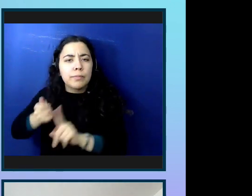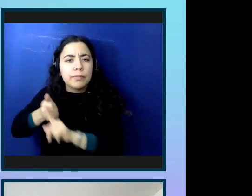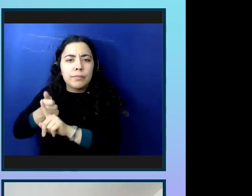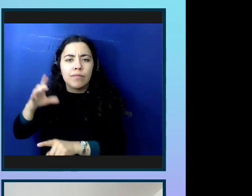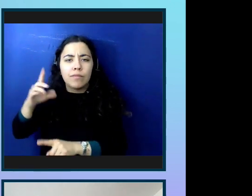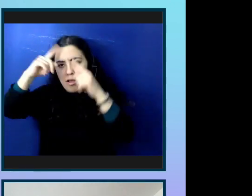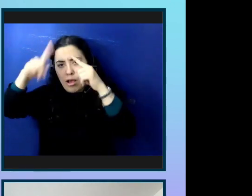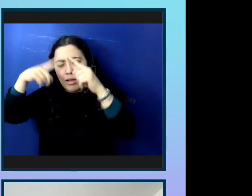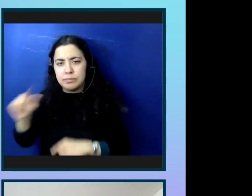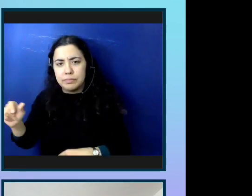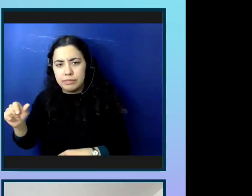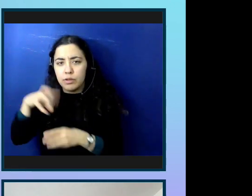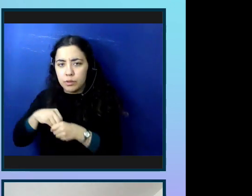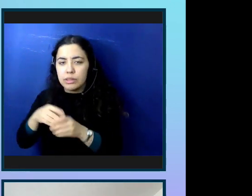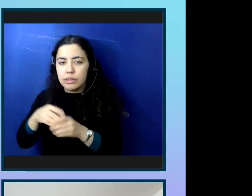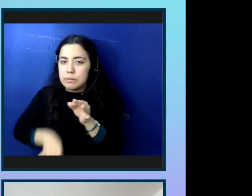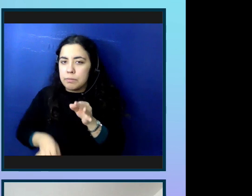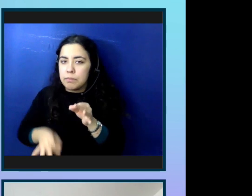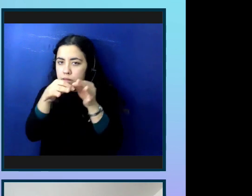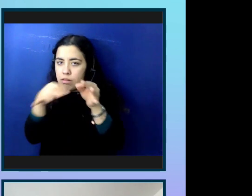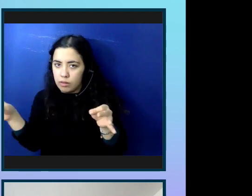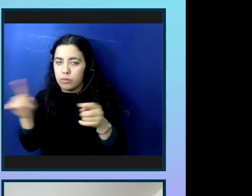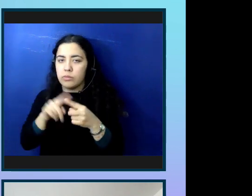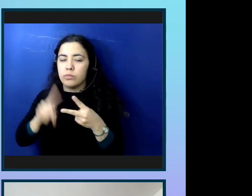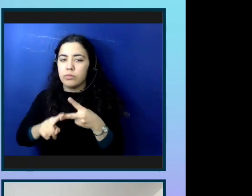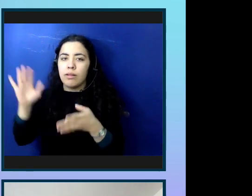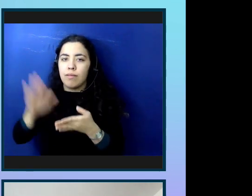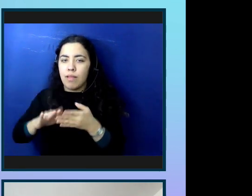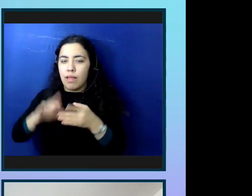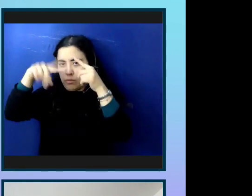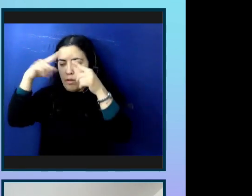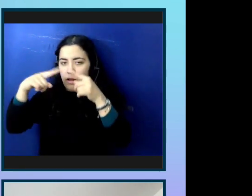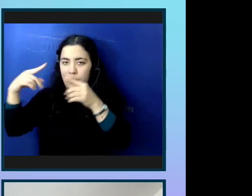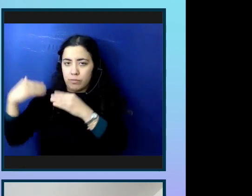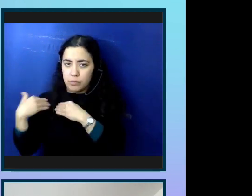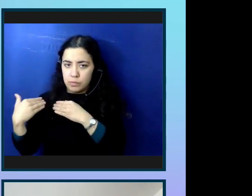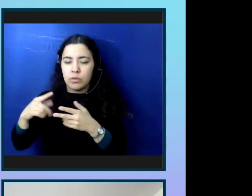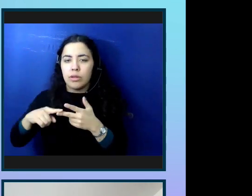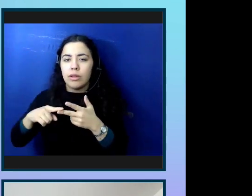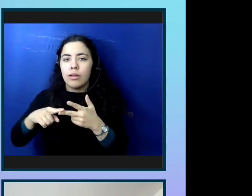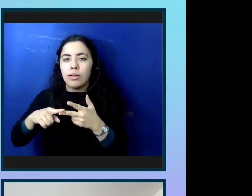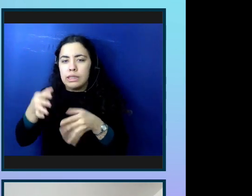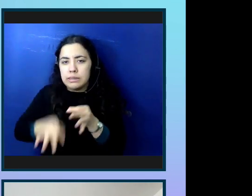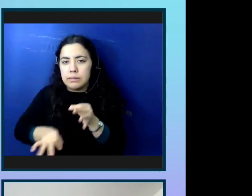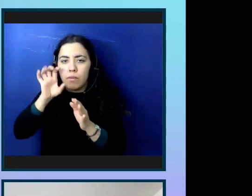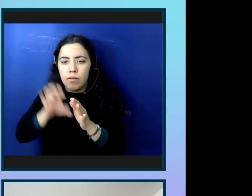including using simple language, reducing cognitive load, using simple layouts and testing with a variety of users. Again, I'd like to remind you